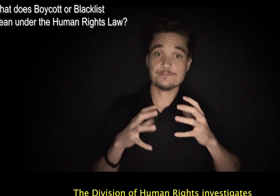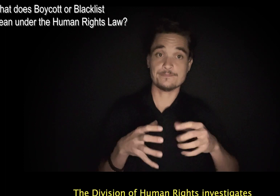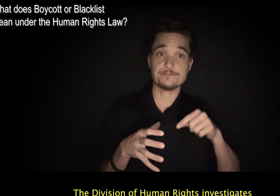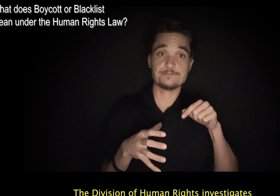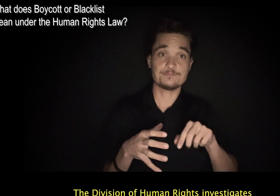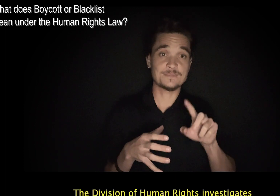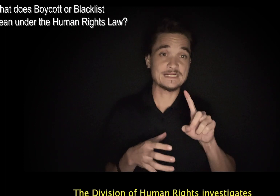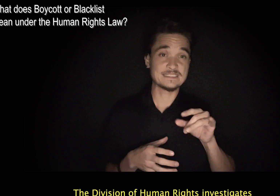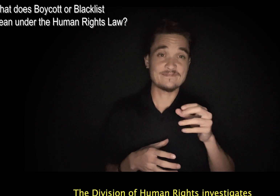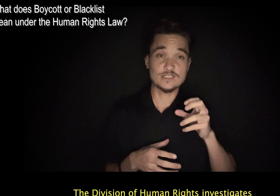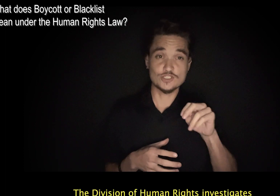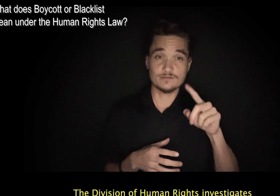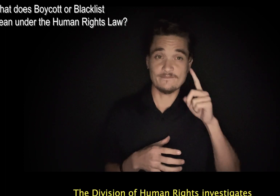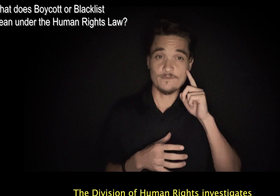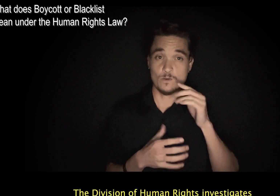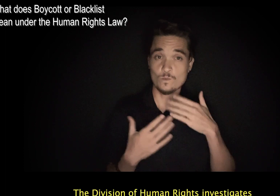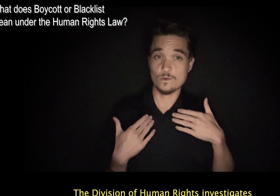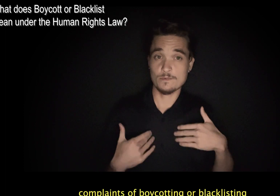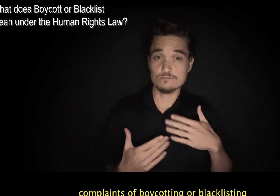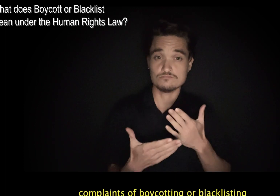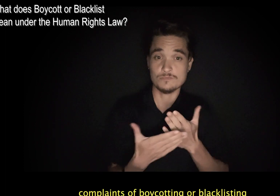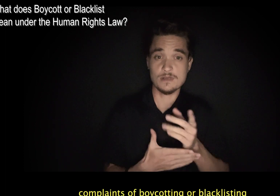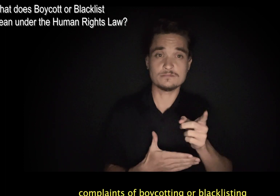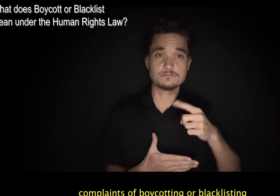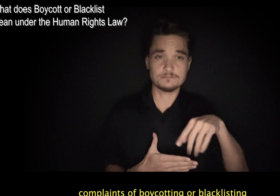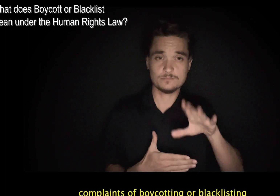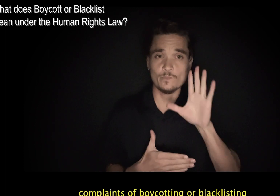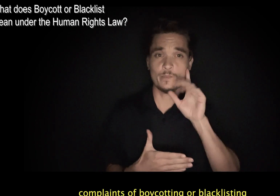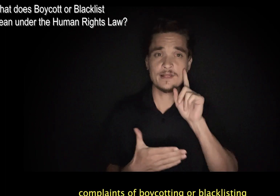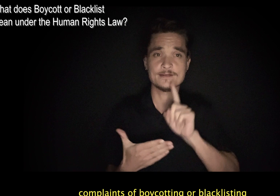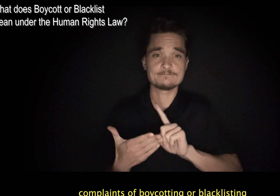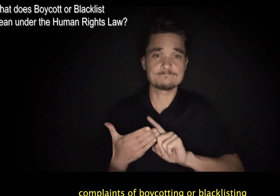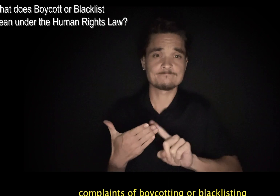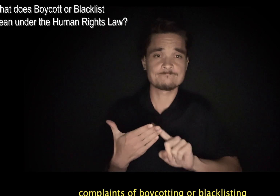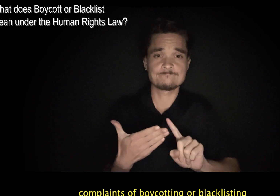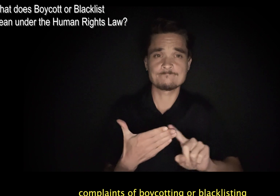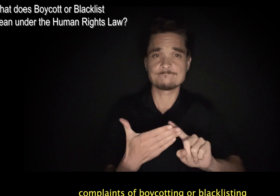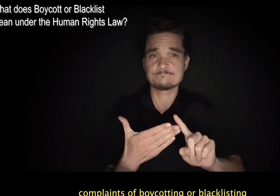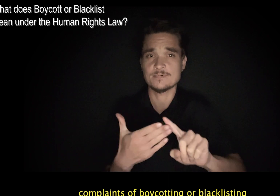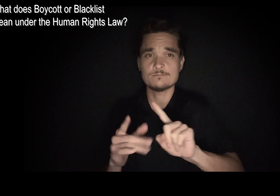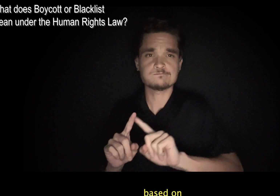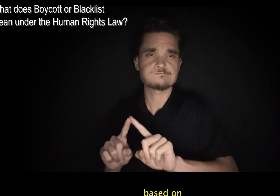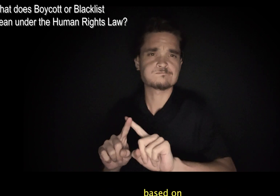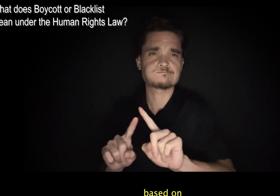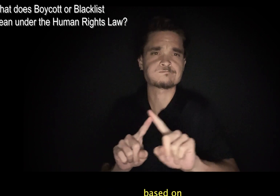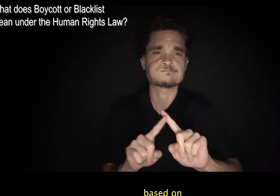The Division of Human Rights investigates complaints of boycotting or blacklisting based on